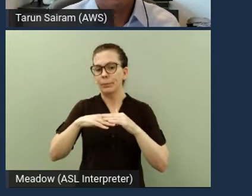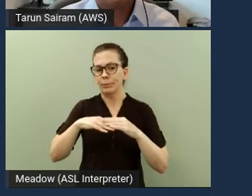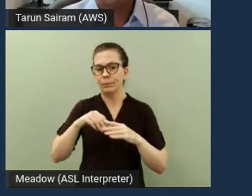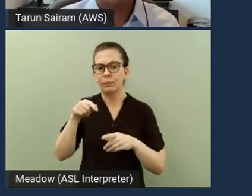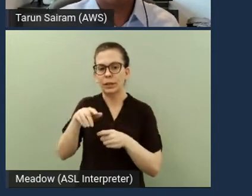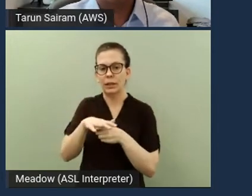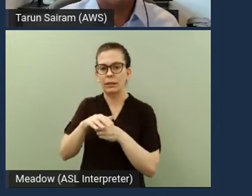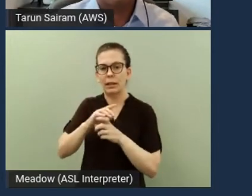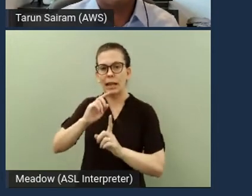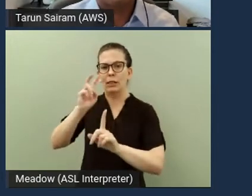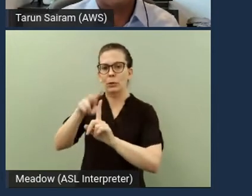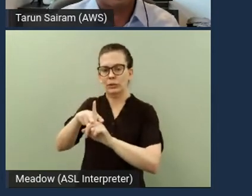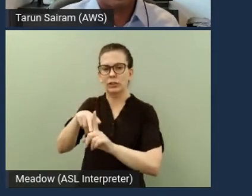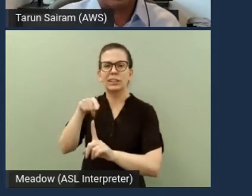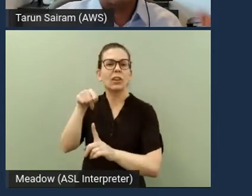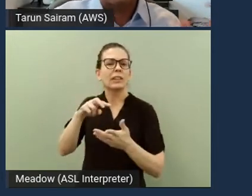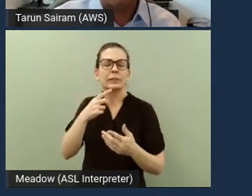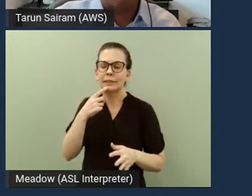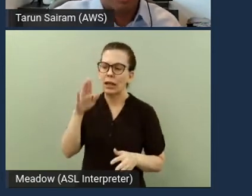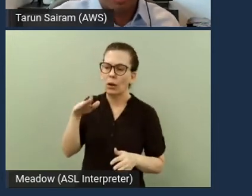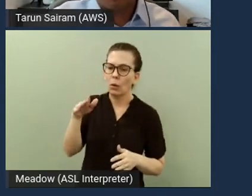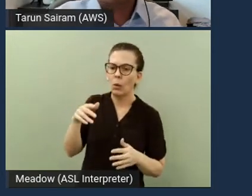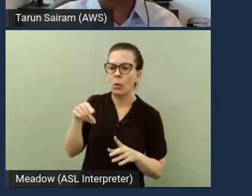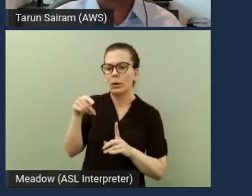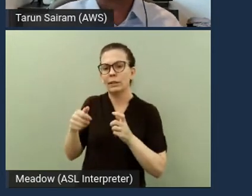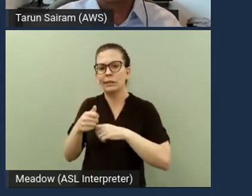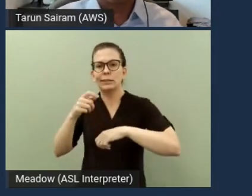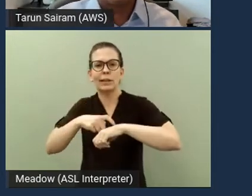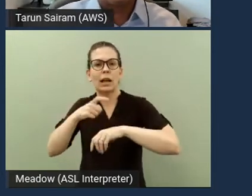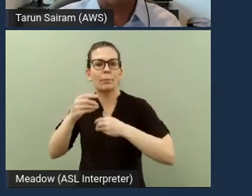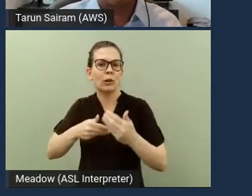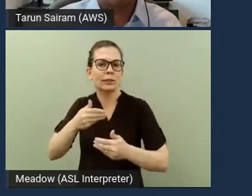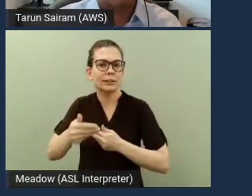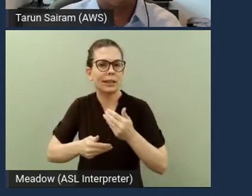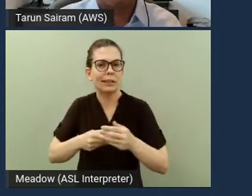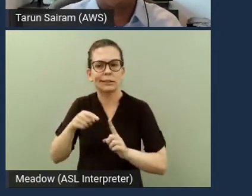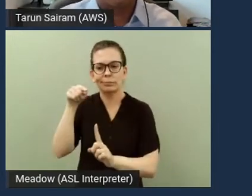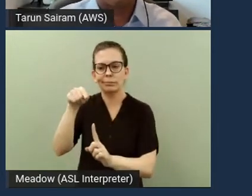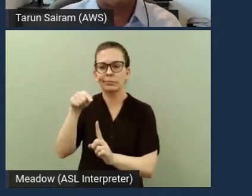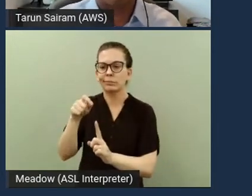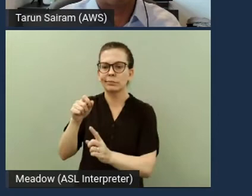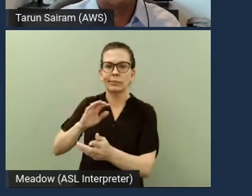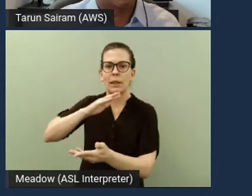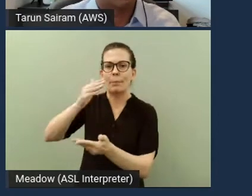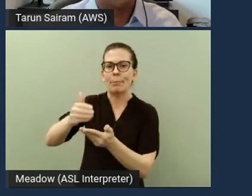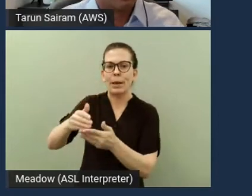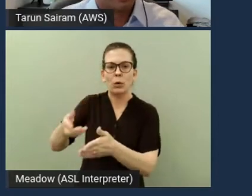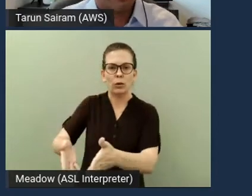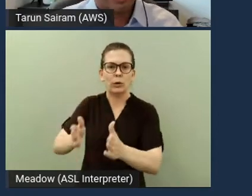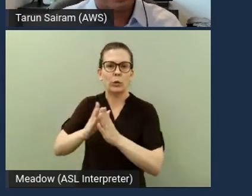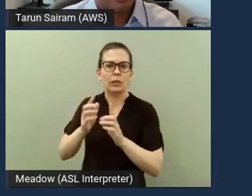So this is where you can say, hey, at a time process an amount of requests from the queue, right?